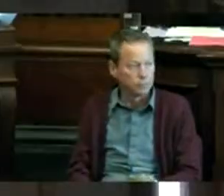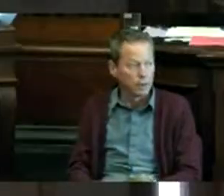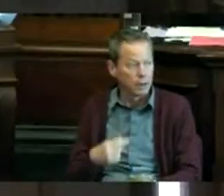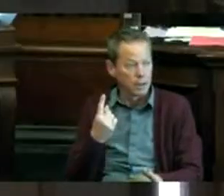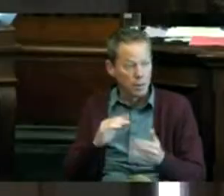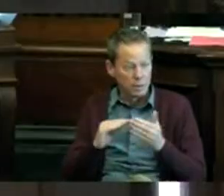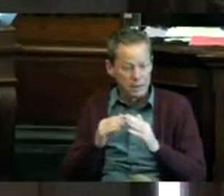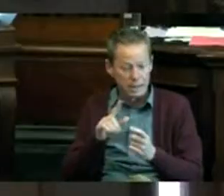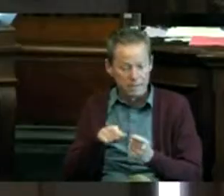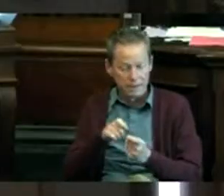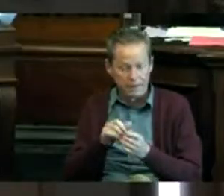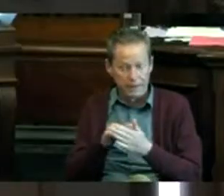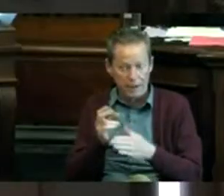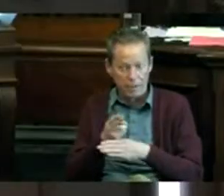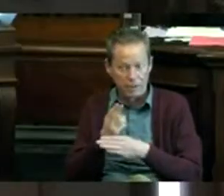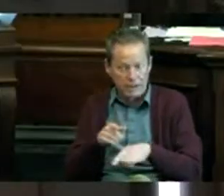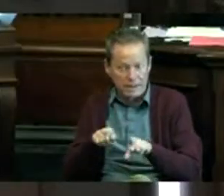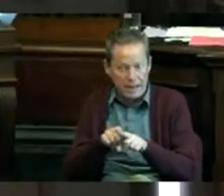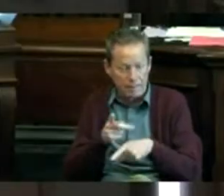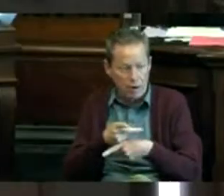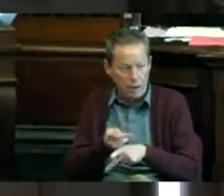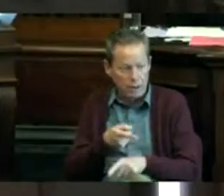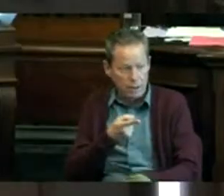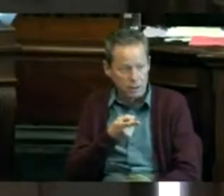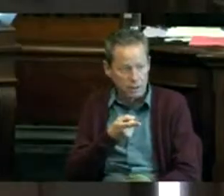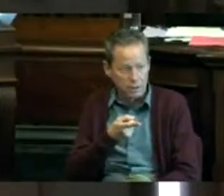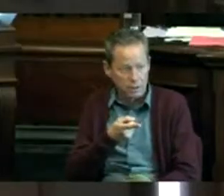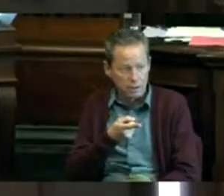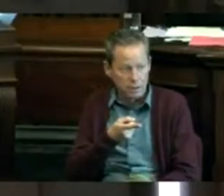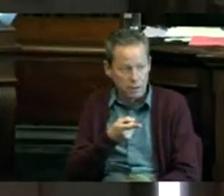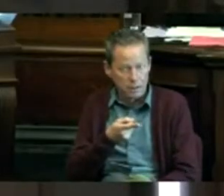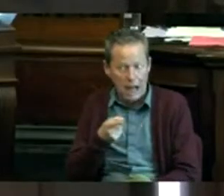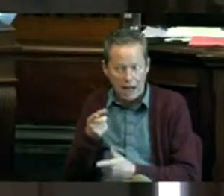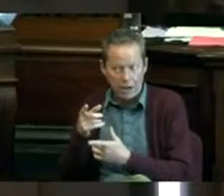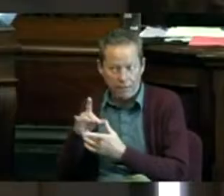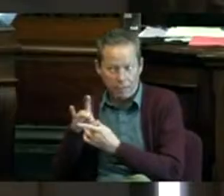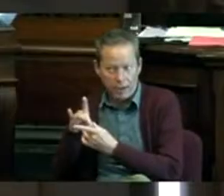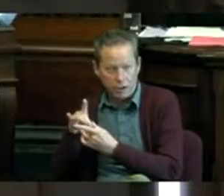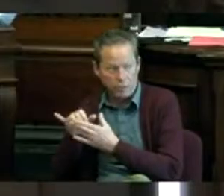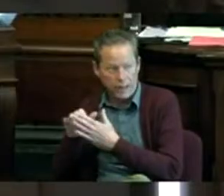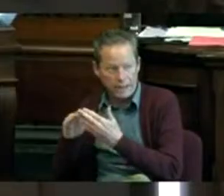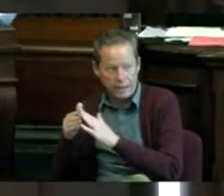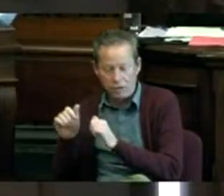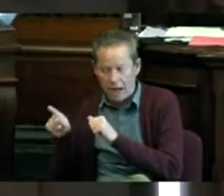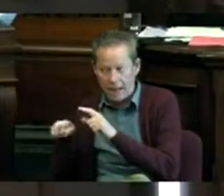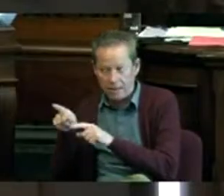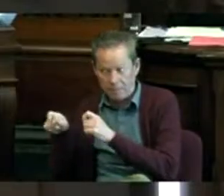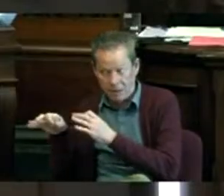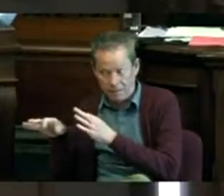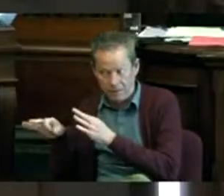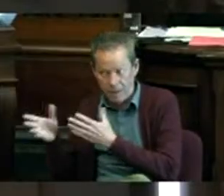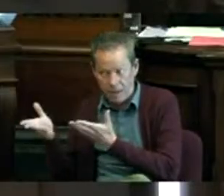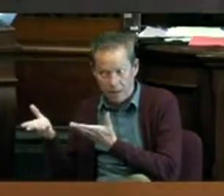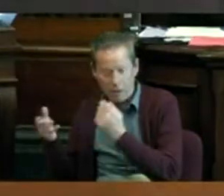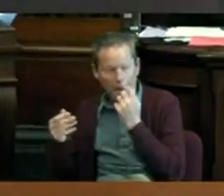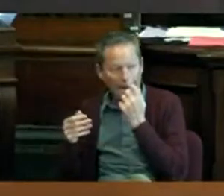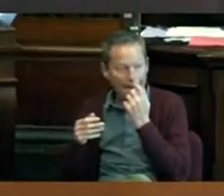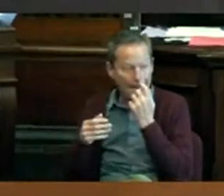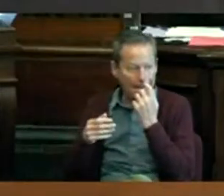different municipalities and government agencies. Got it. So is there one city in particular that uses this tool that you're